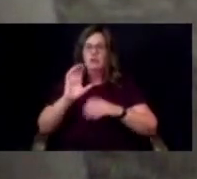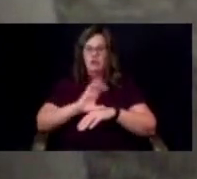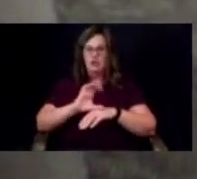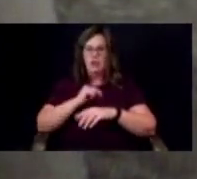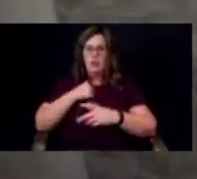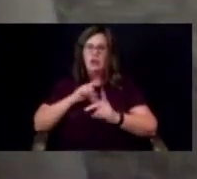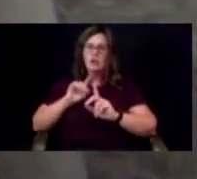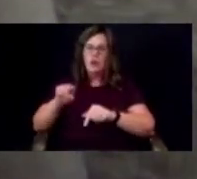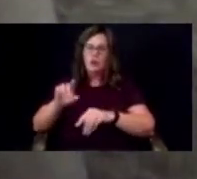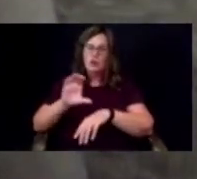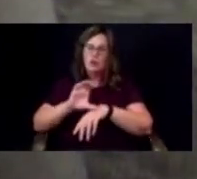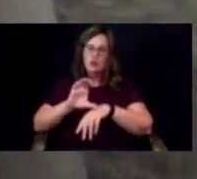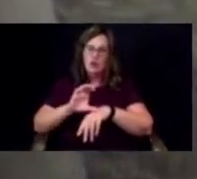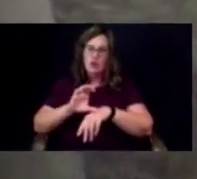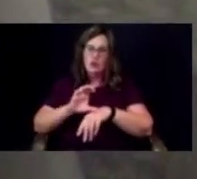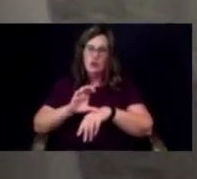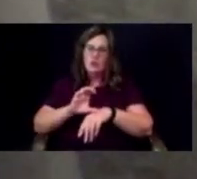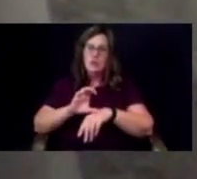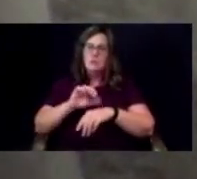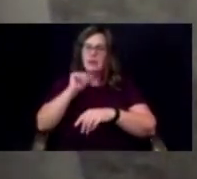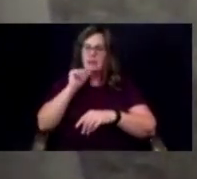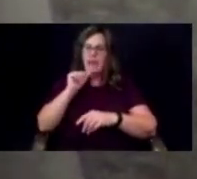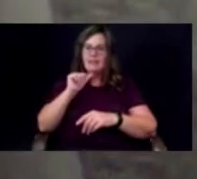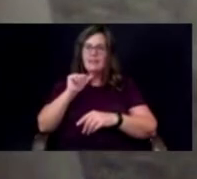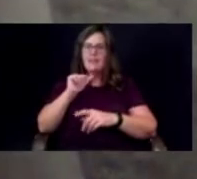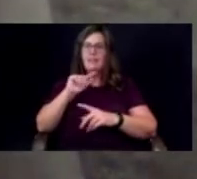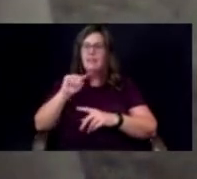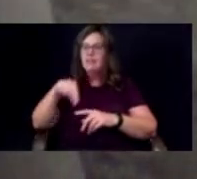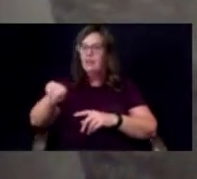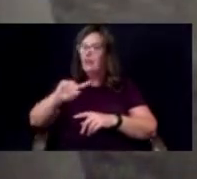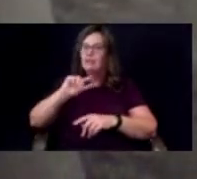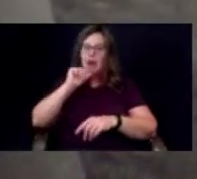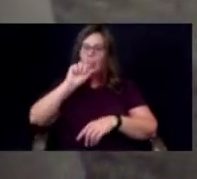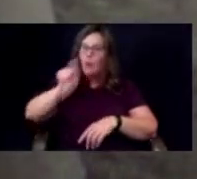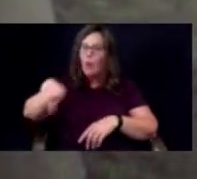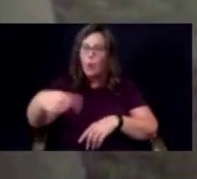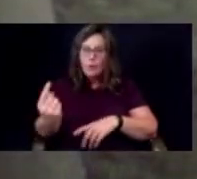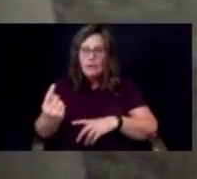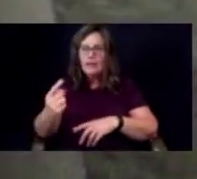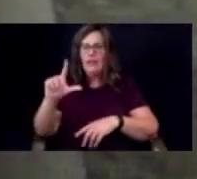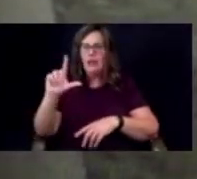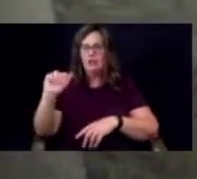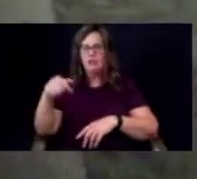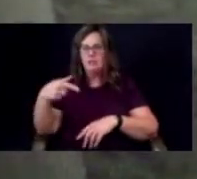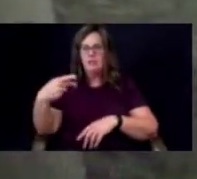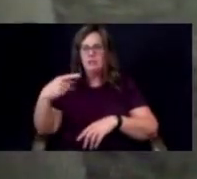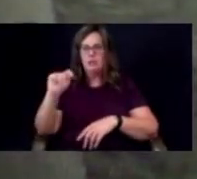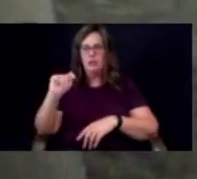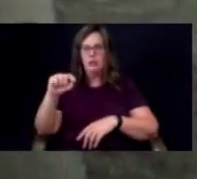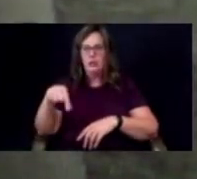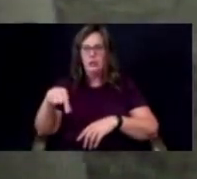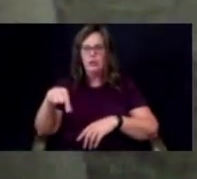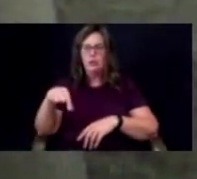not the center of who they are and then i came into um mcc and i was like that's not all that